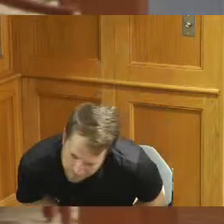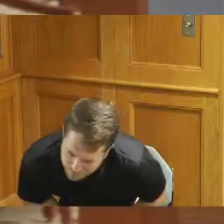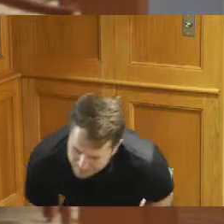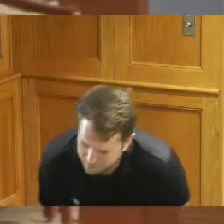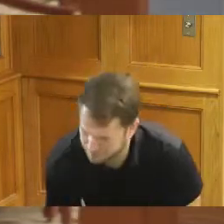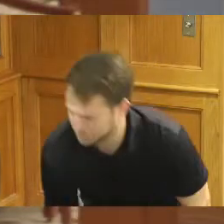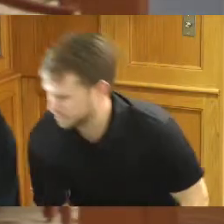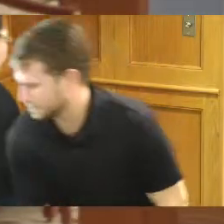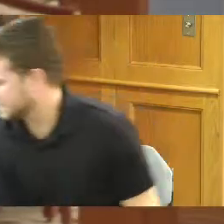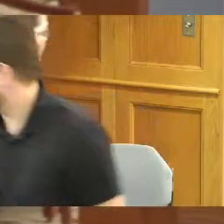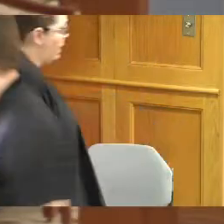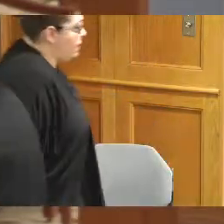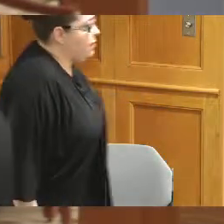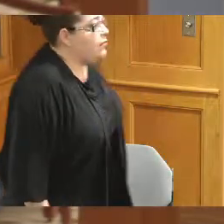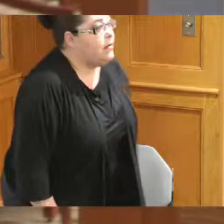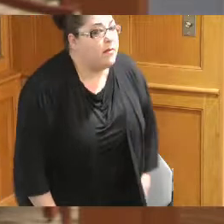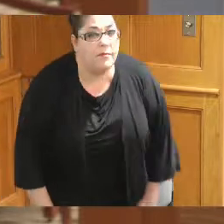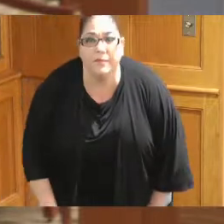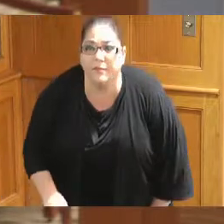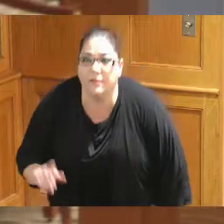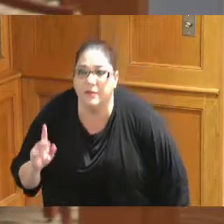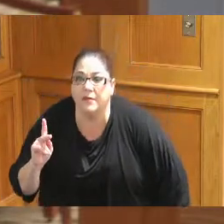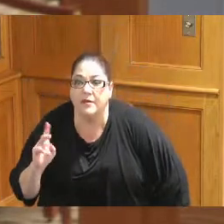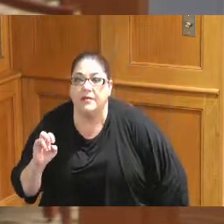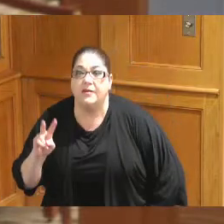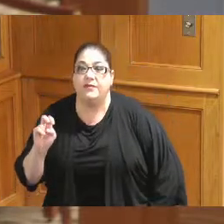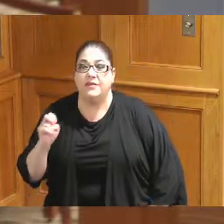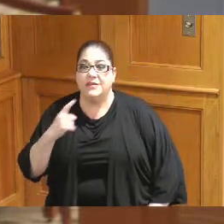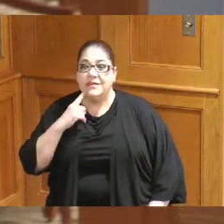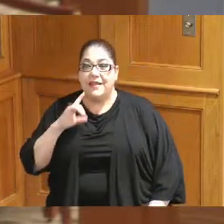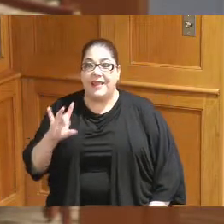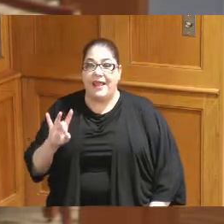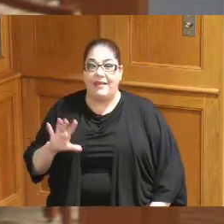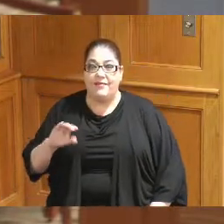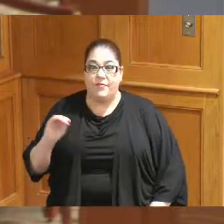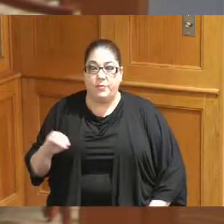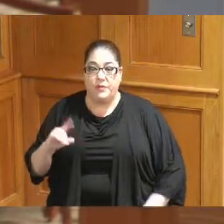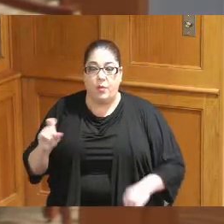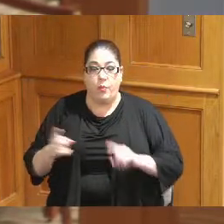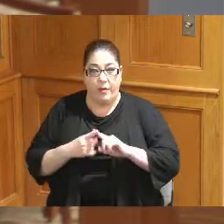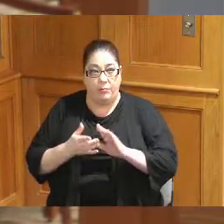the average person 85 percent when they become homeless in Hamilton County they go into a